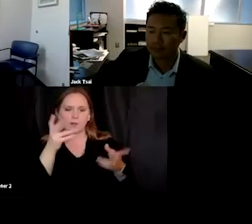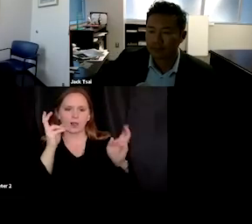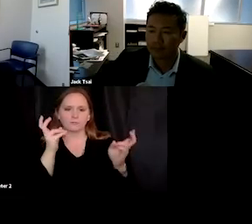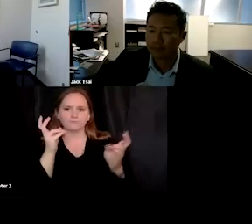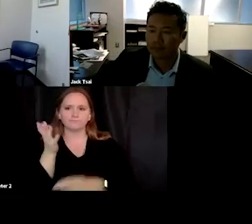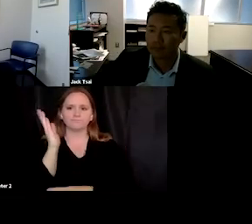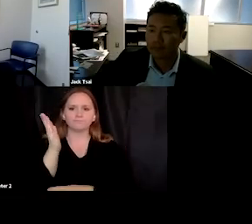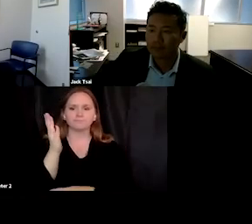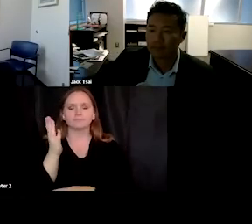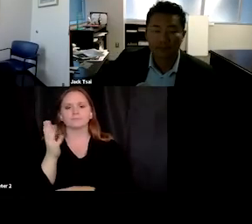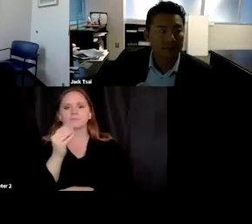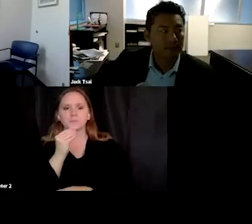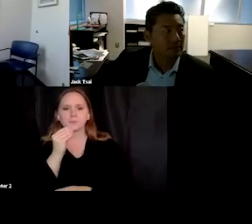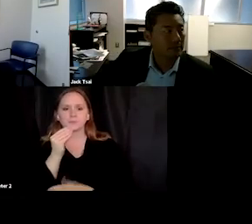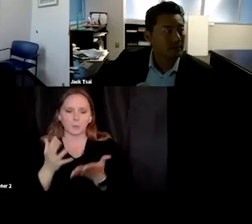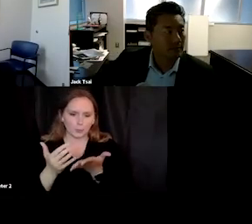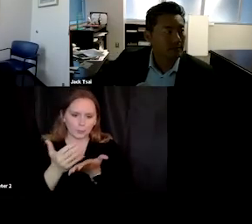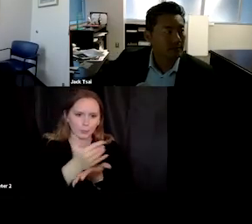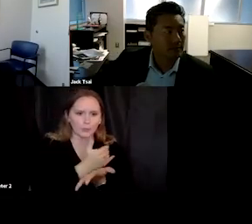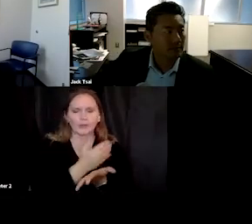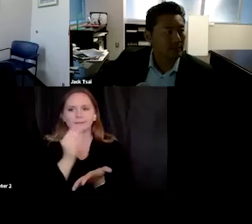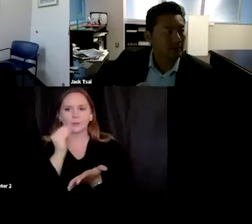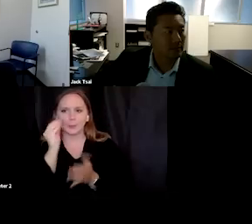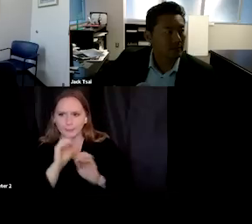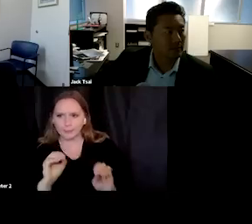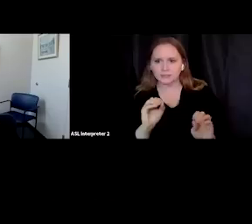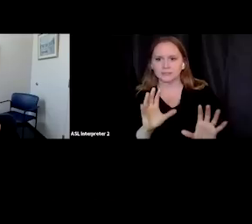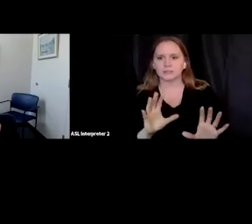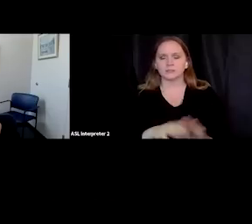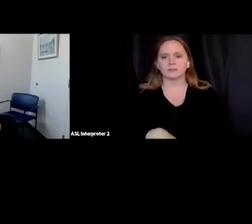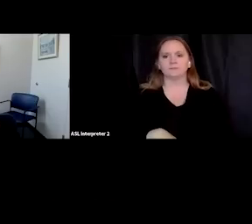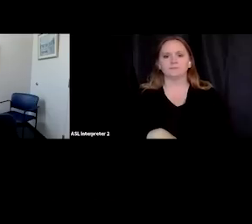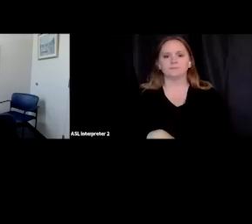and hoarding, particularly about hoarding first itself. And then we'll talk about hoarding within the homeless